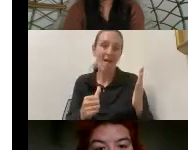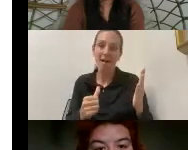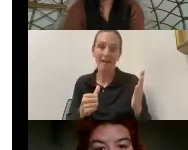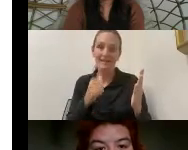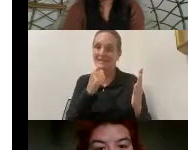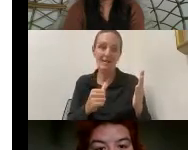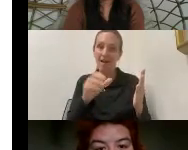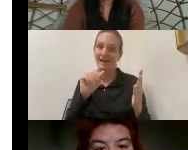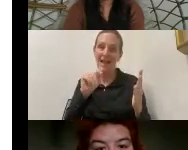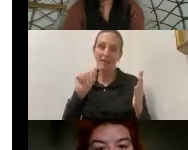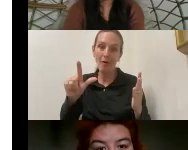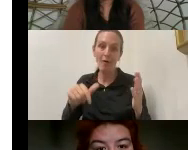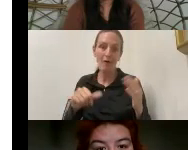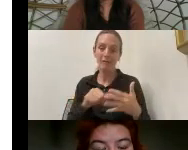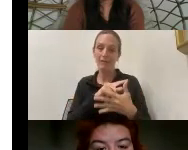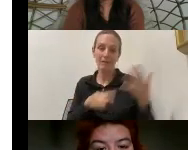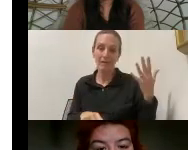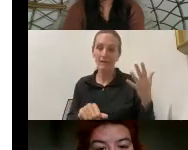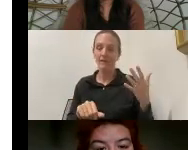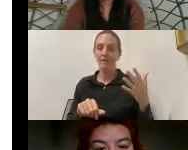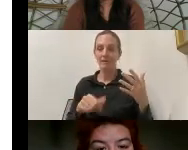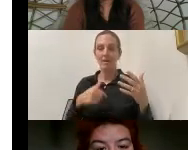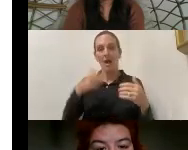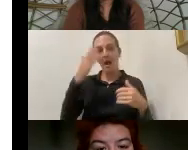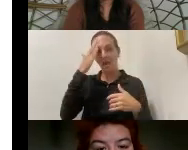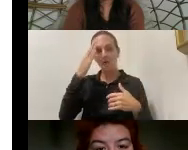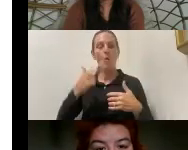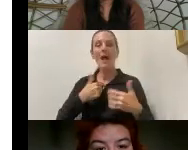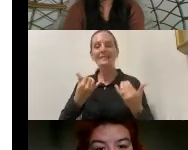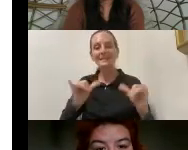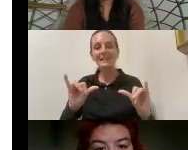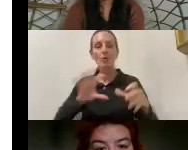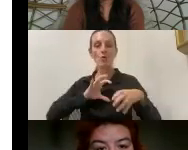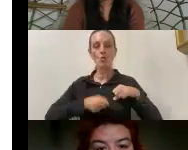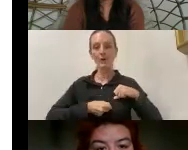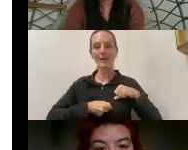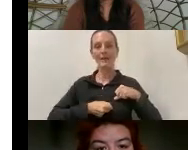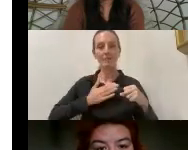I know I'm still grieving my grandmother and she passed away when I was a child.